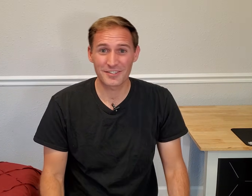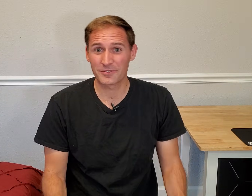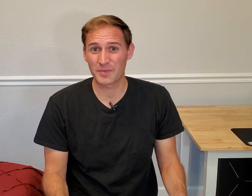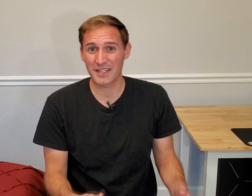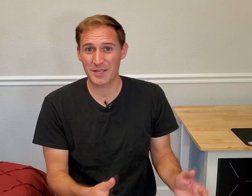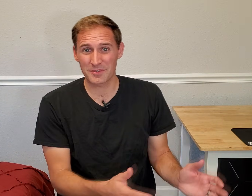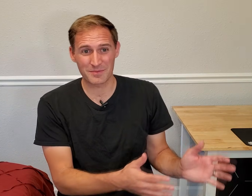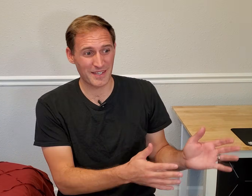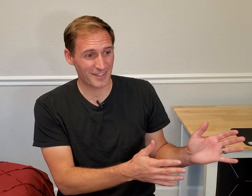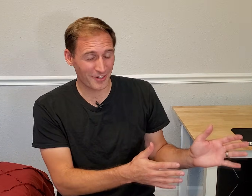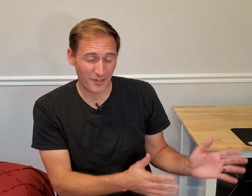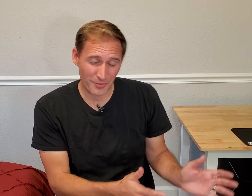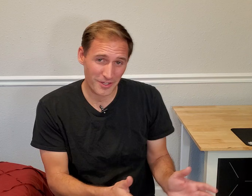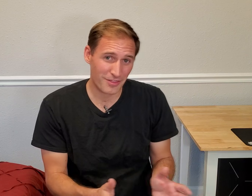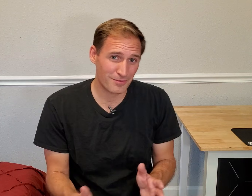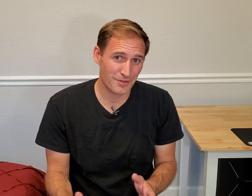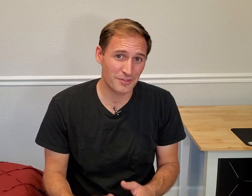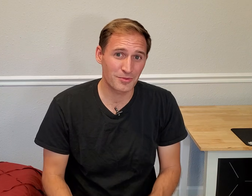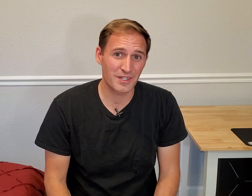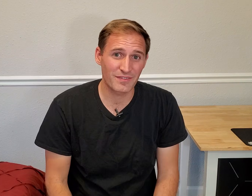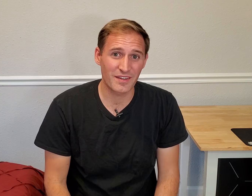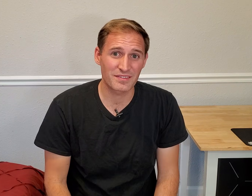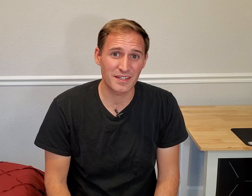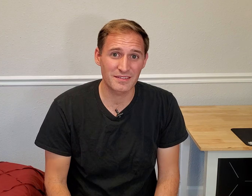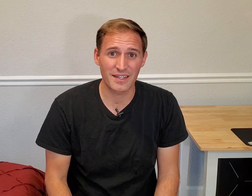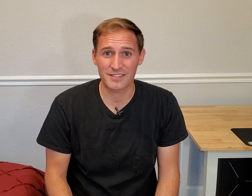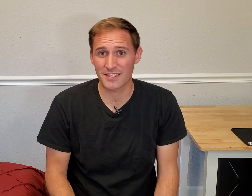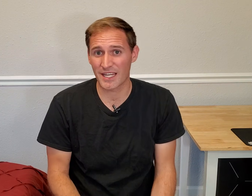for being able to make it all the way through those 25 signs I actually have